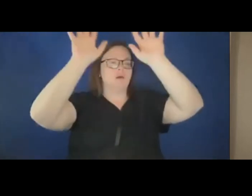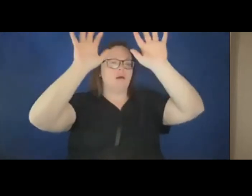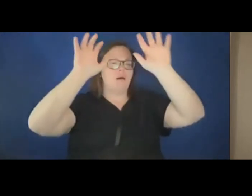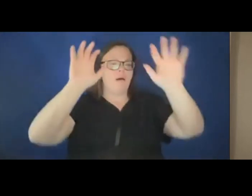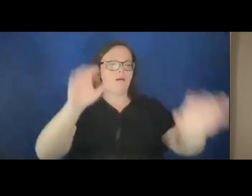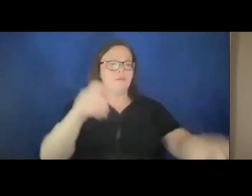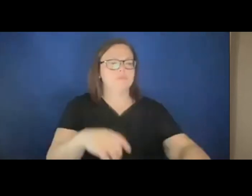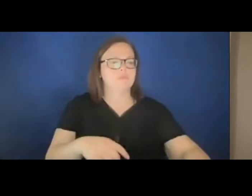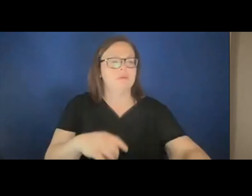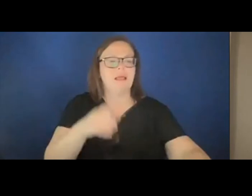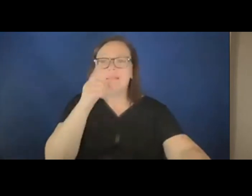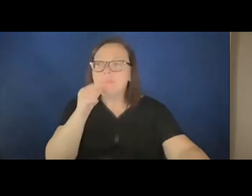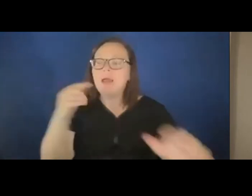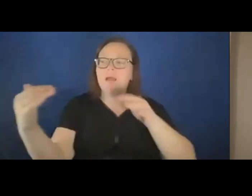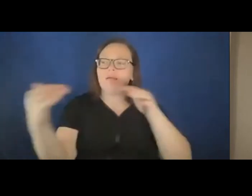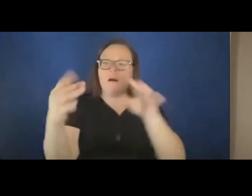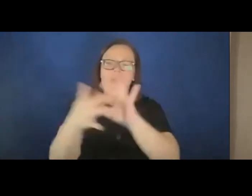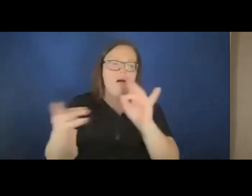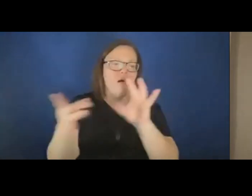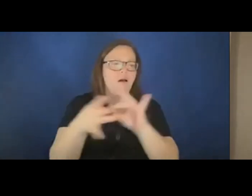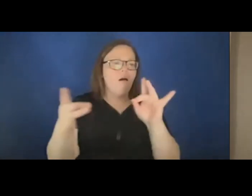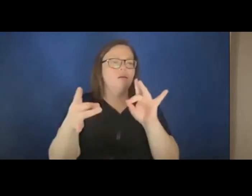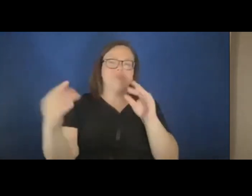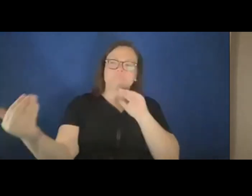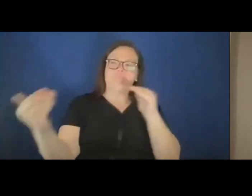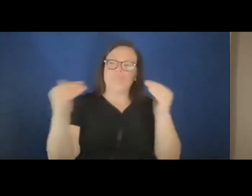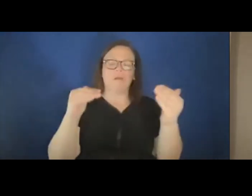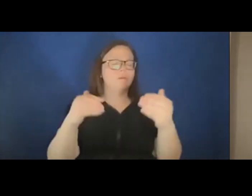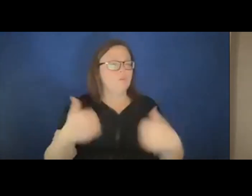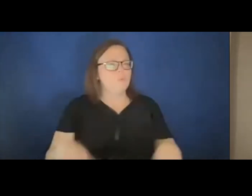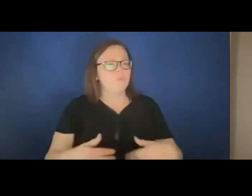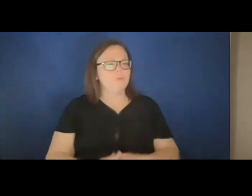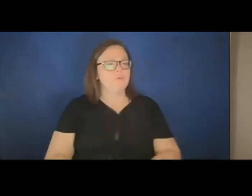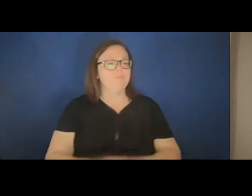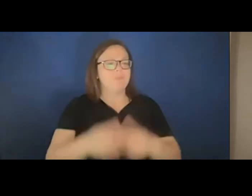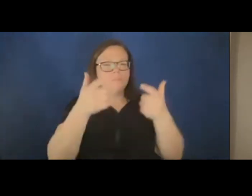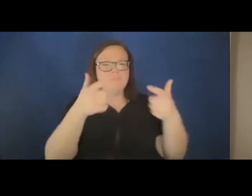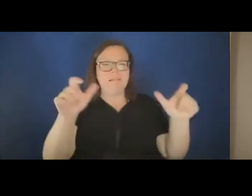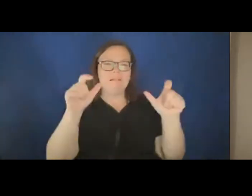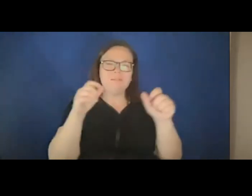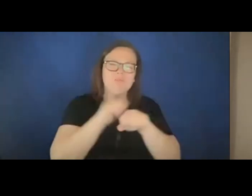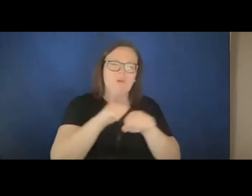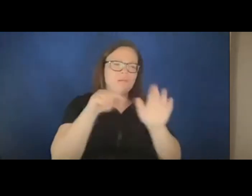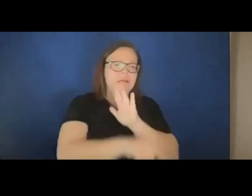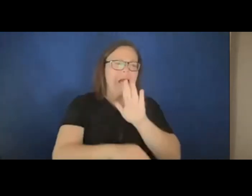our breath was warmer than the hills. There was a great slaughter of rocks of spring leaves